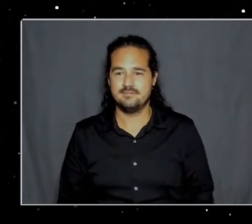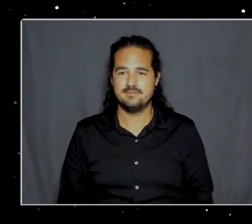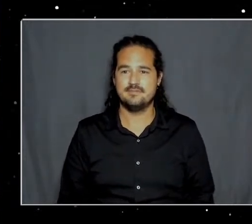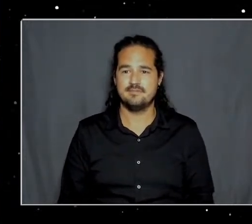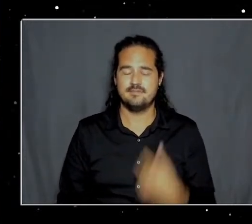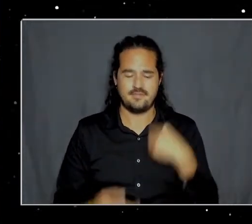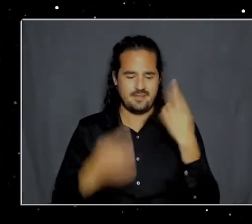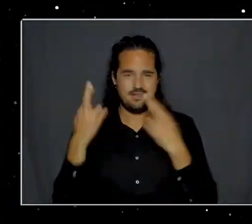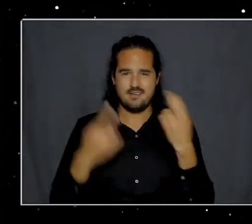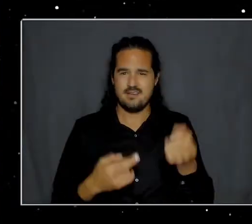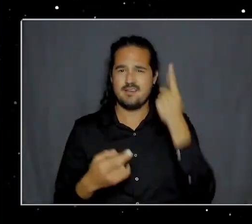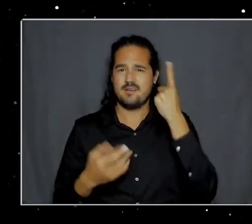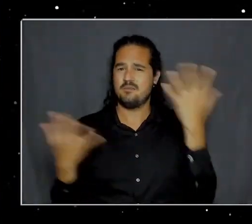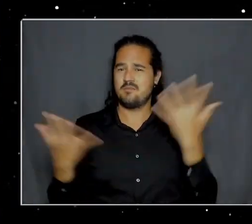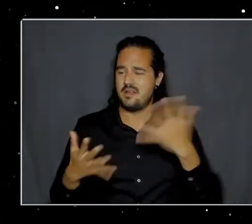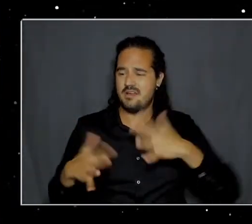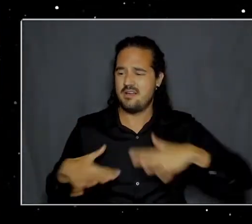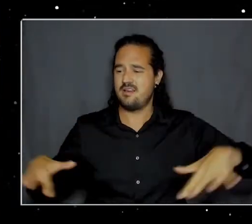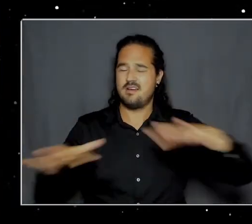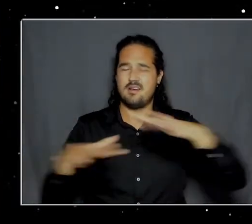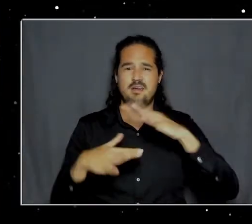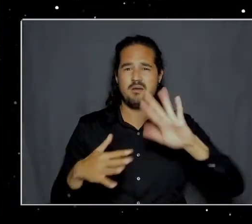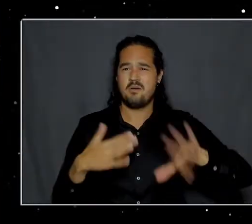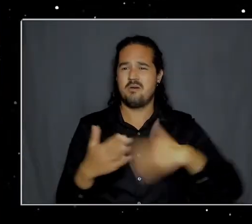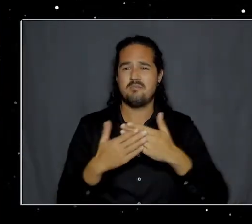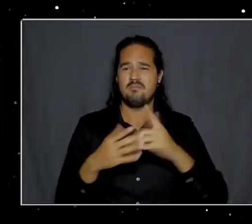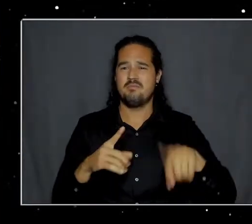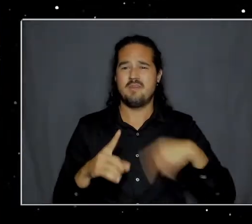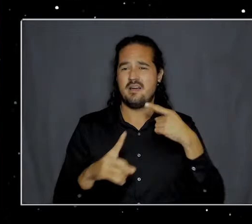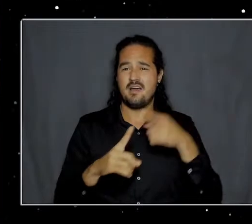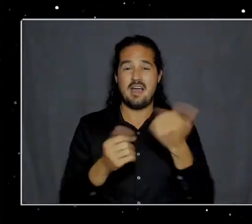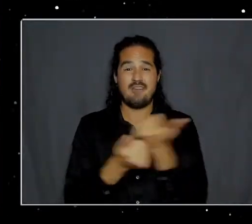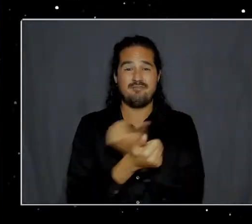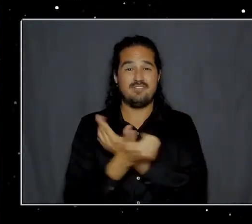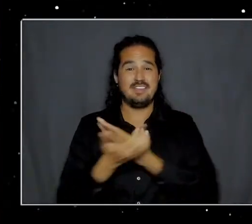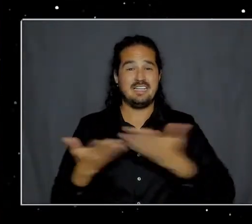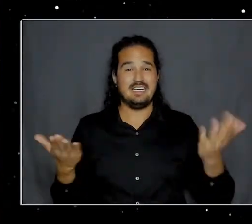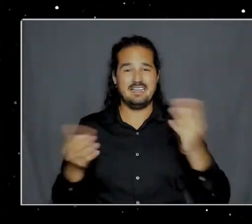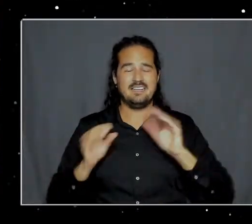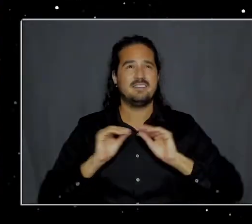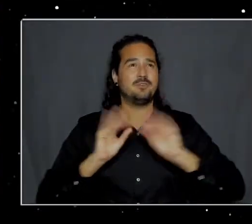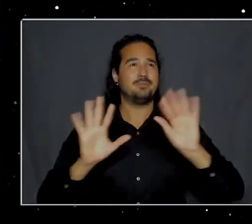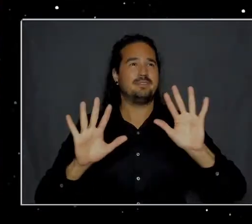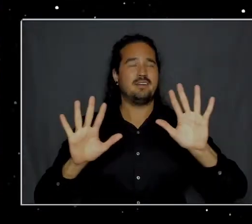I FOUND OUT WHAT IT'S ALL ABOUT